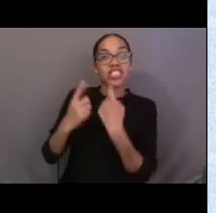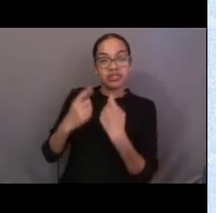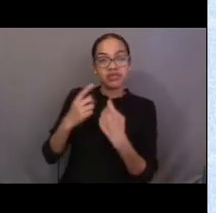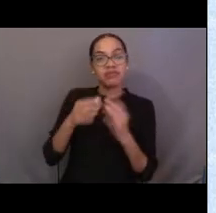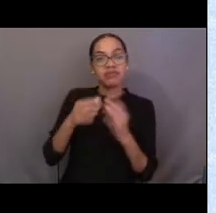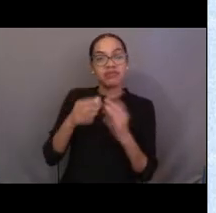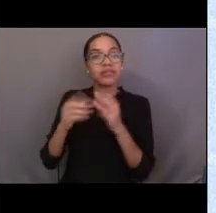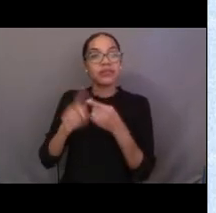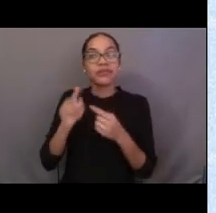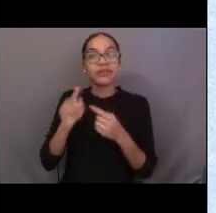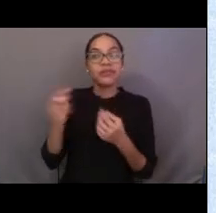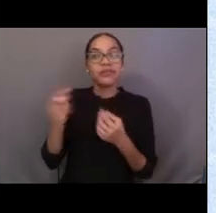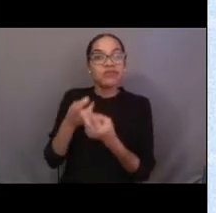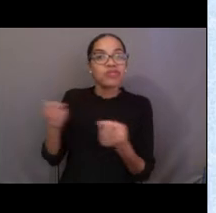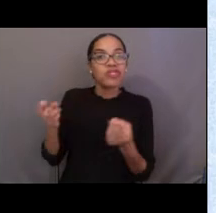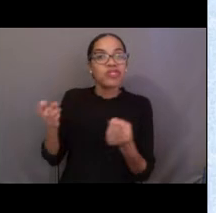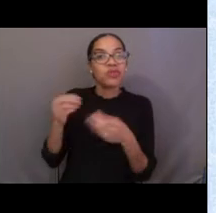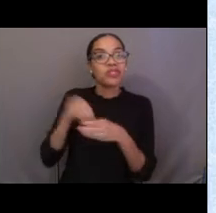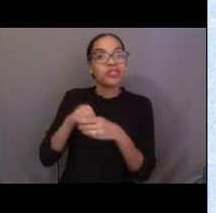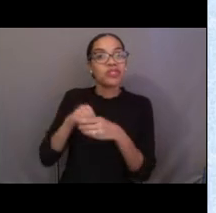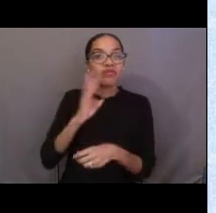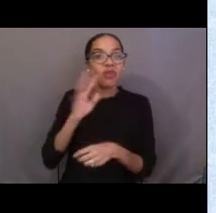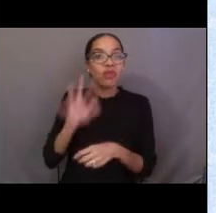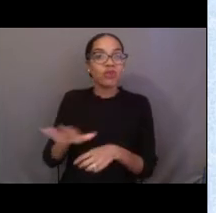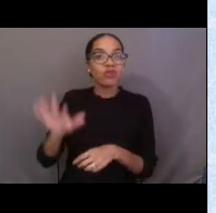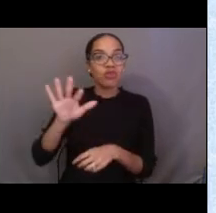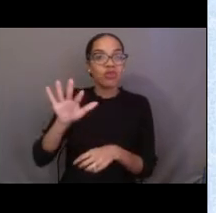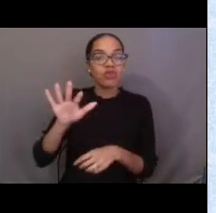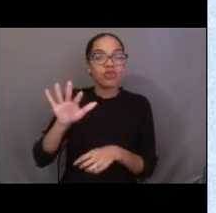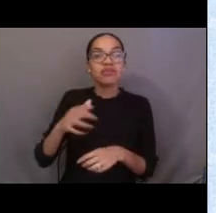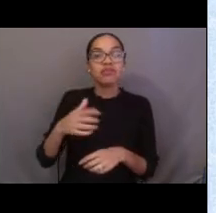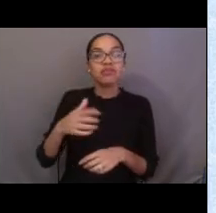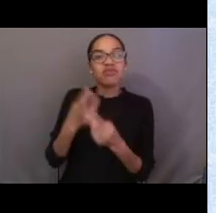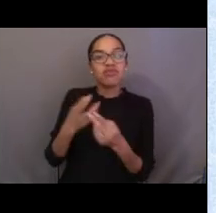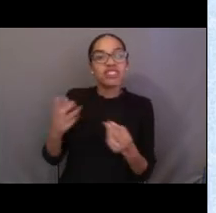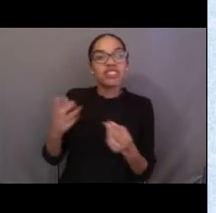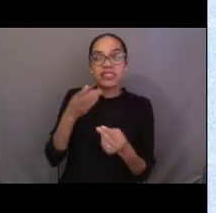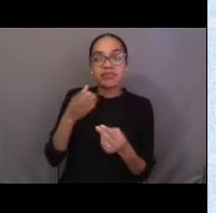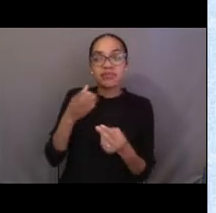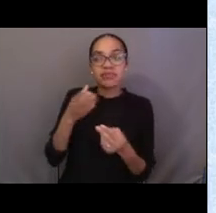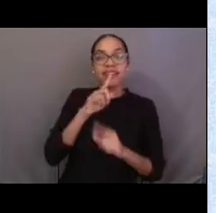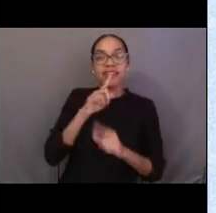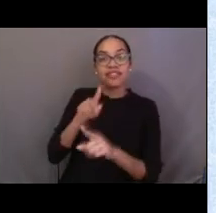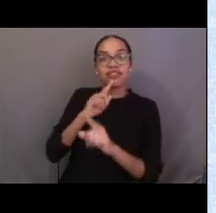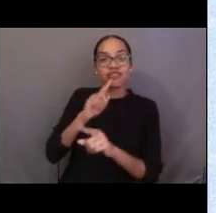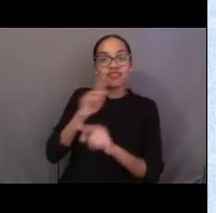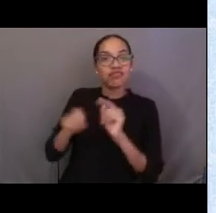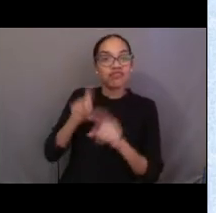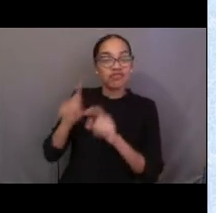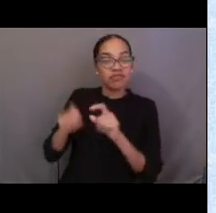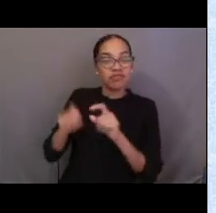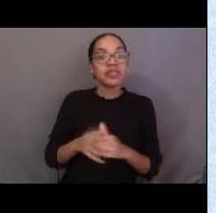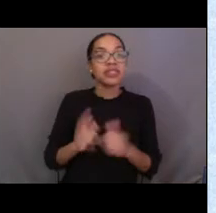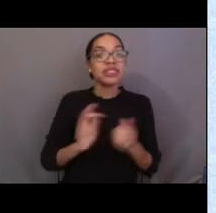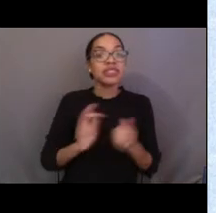we have in our coastal waters. They're all around Cape Cod. That means I'm answering questions about the quality of the water,